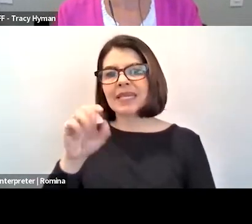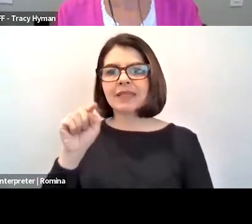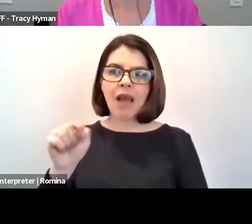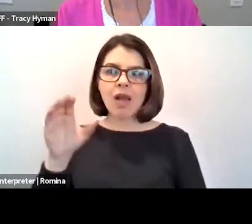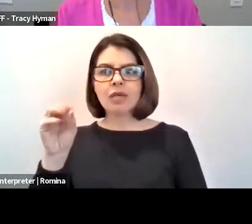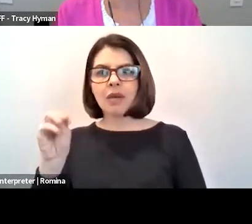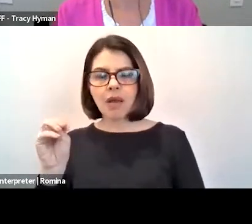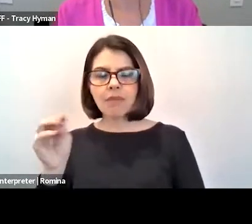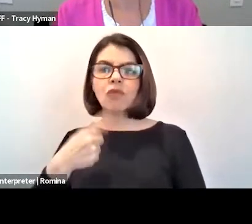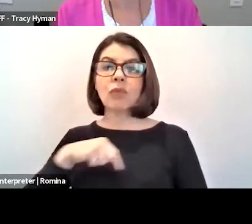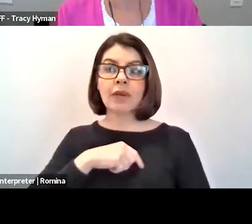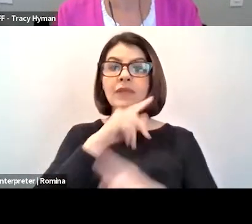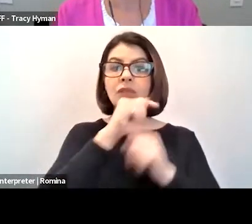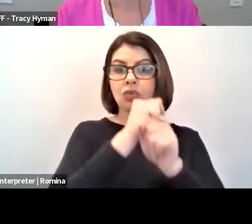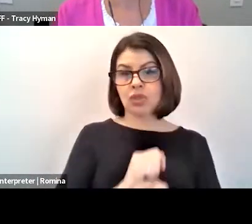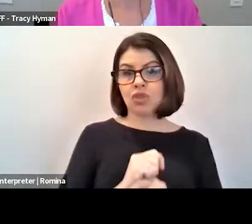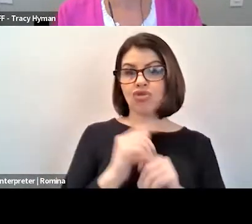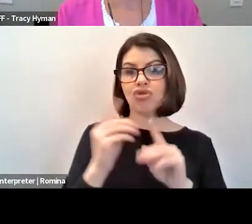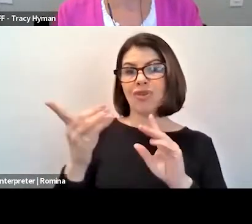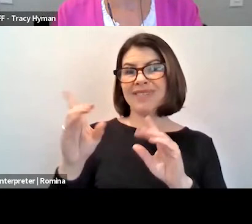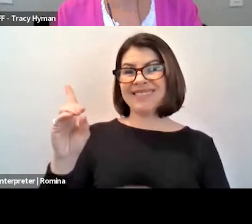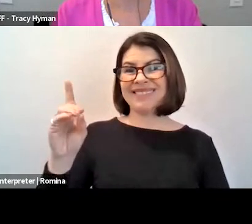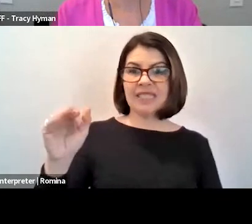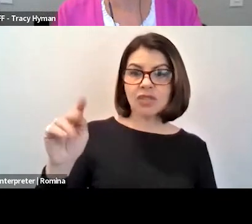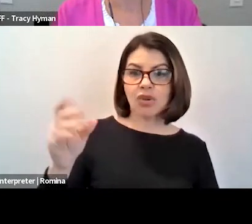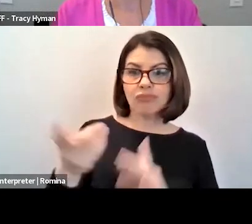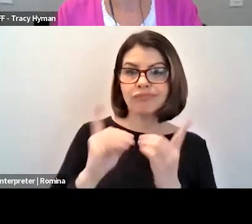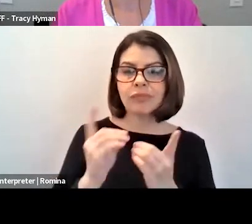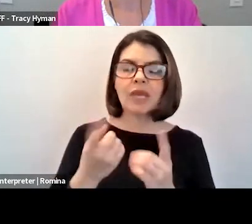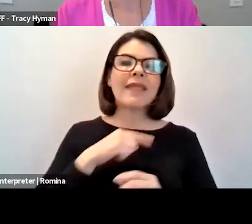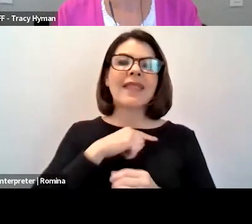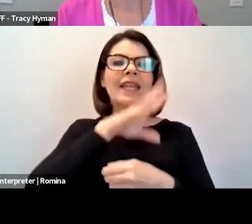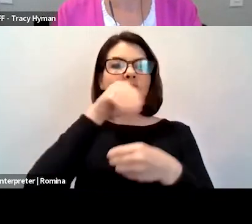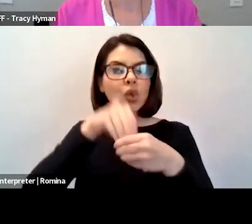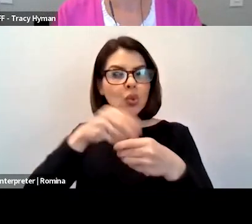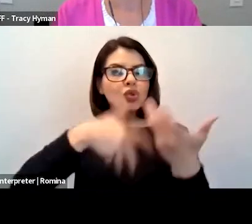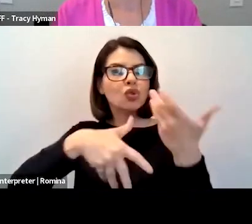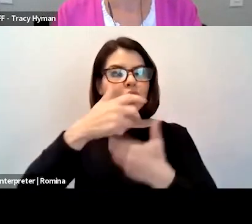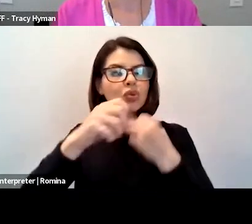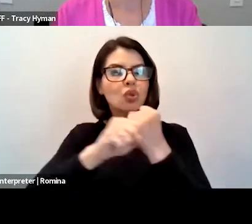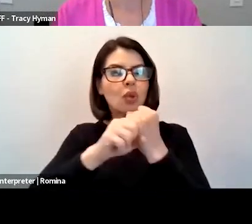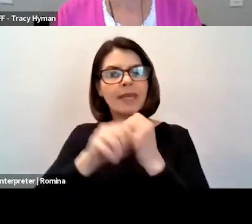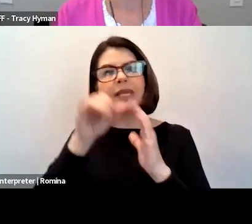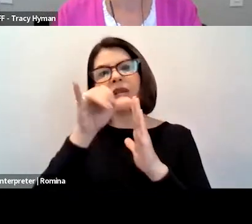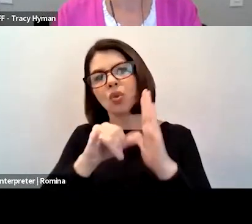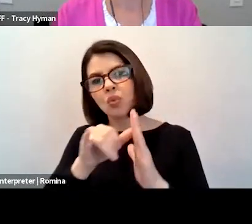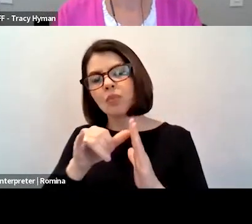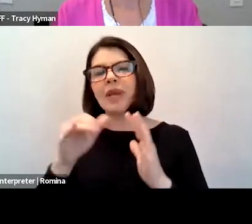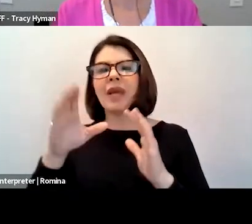We have the traditional digital which includes social media and YouTube company websites.